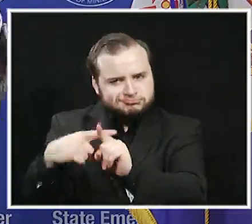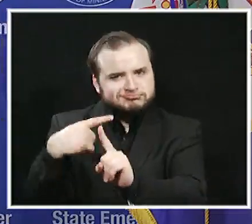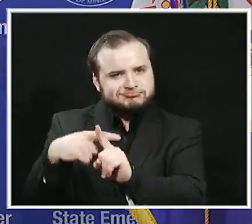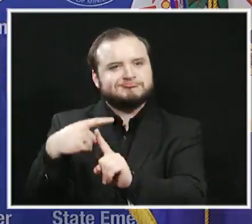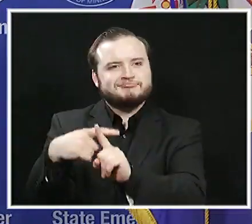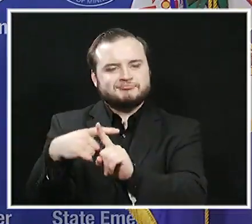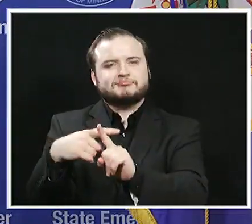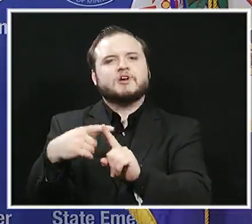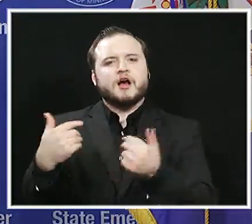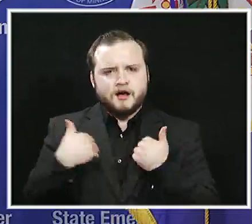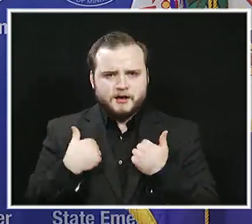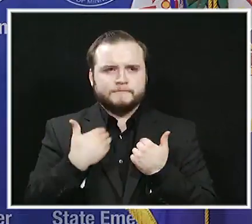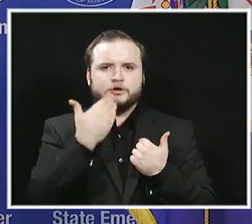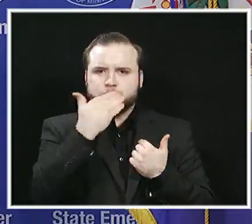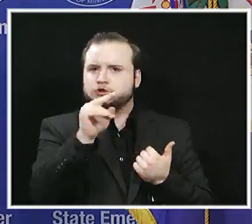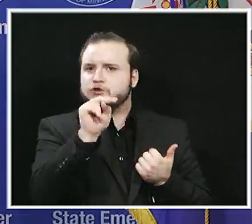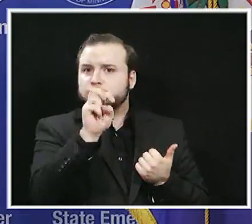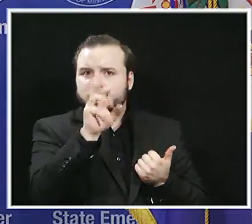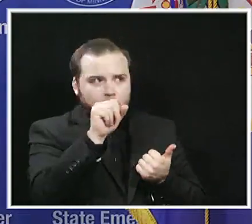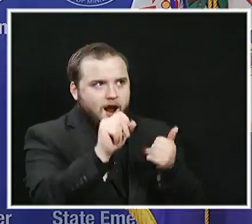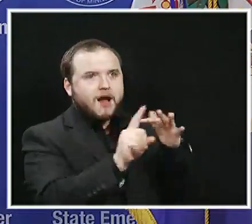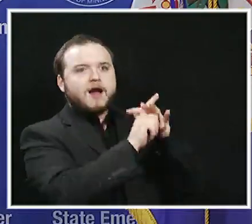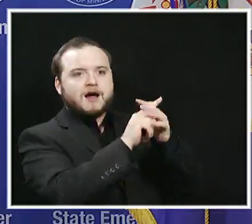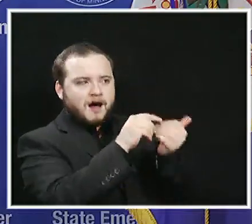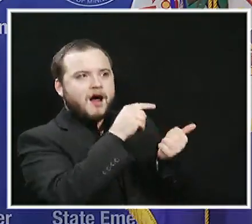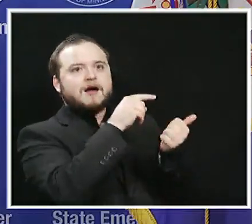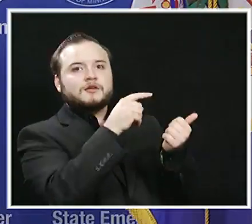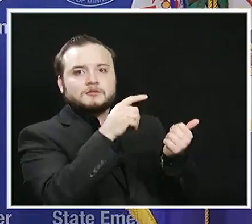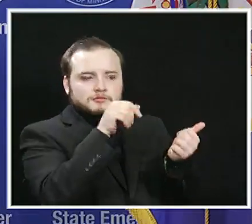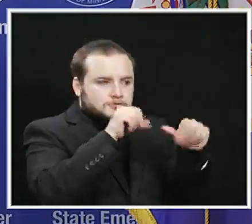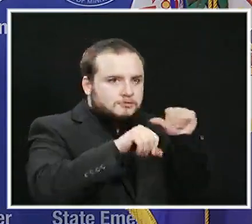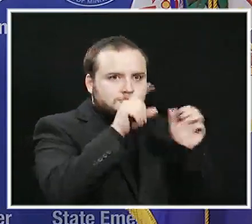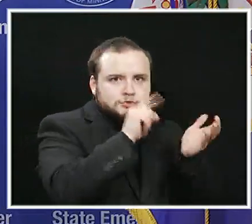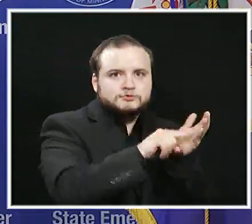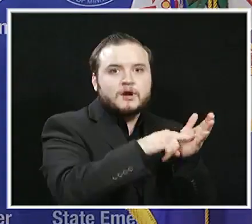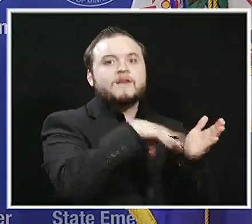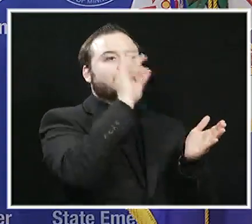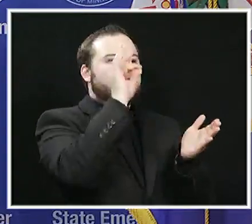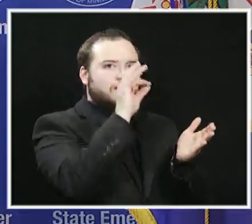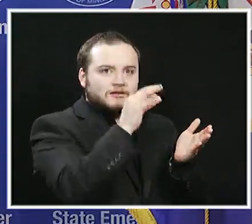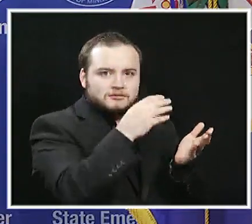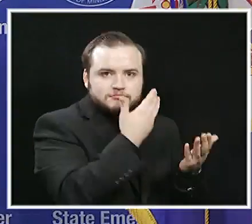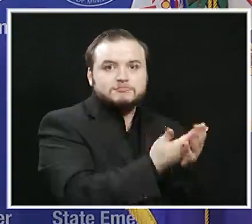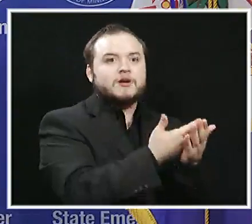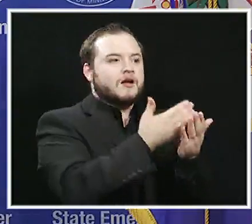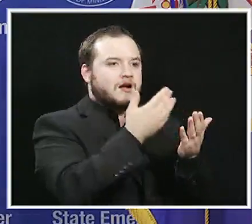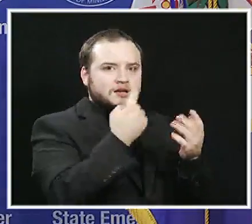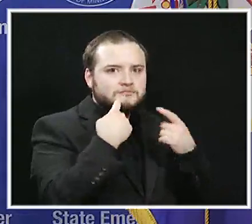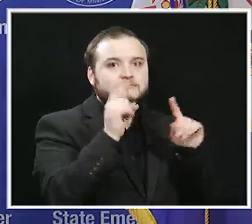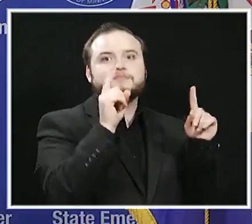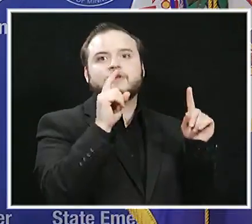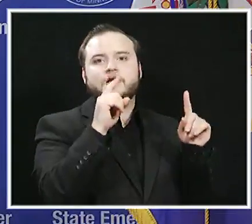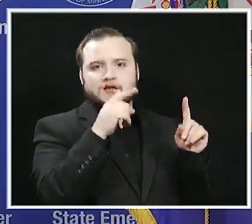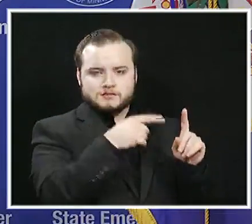Minnesota's going the right way. There's every reason to be very positive about some of the drug introductions that are starting to happen out there.